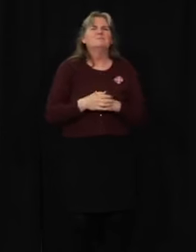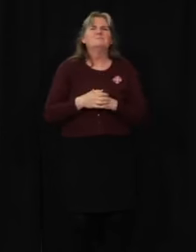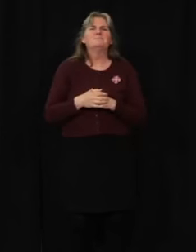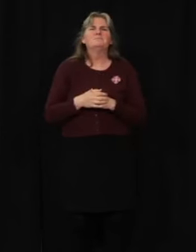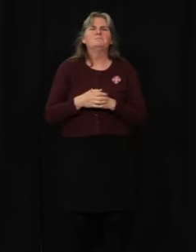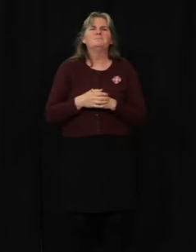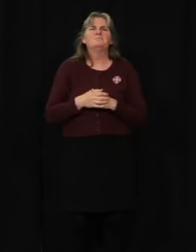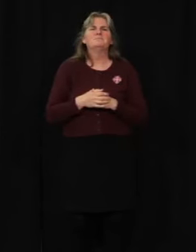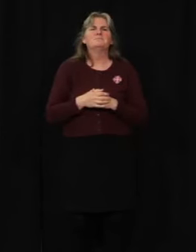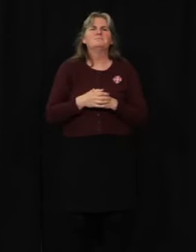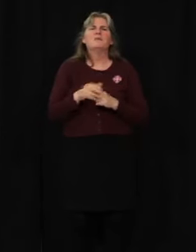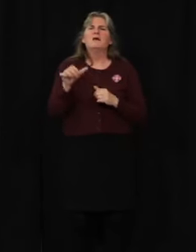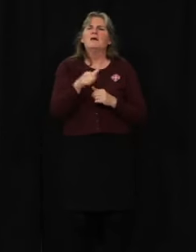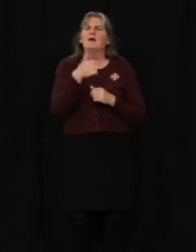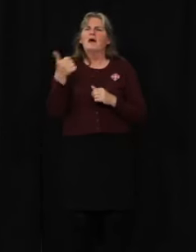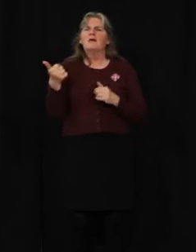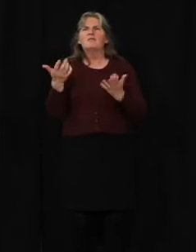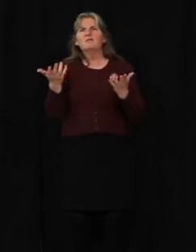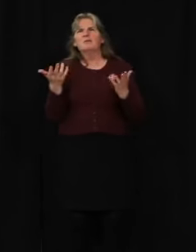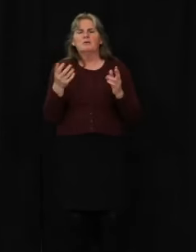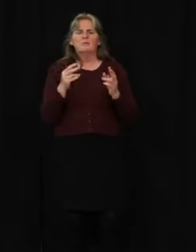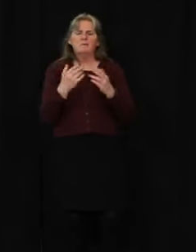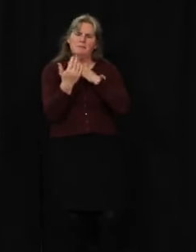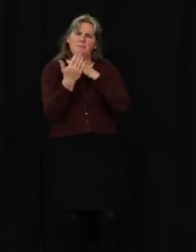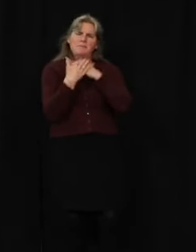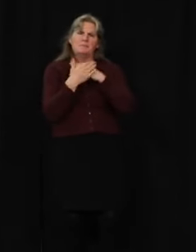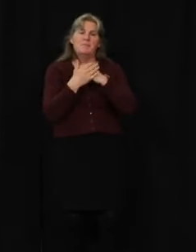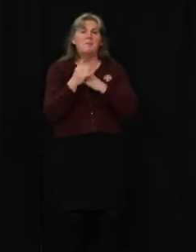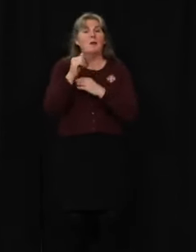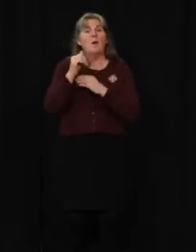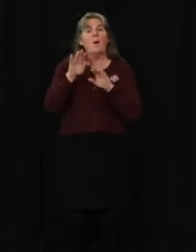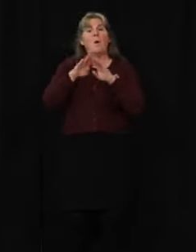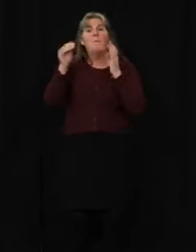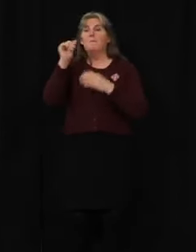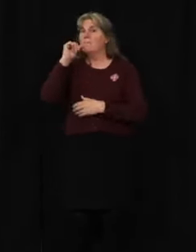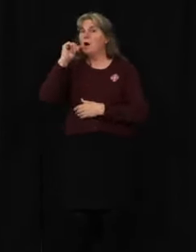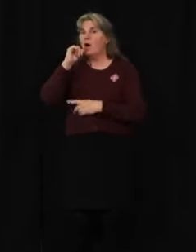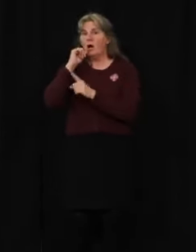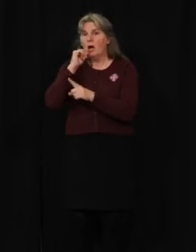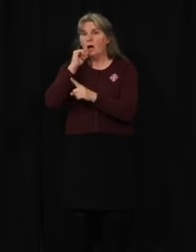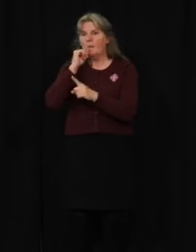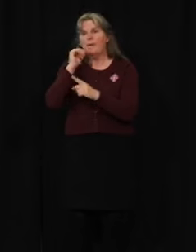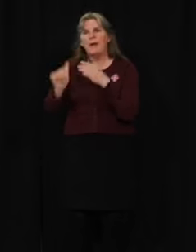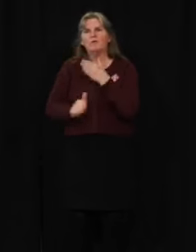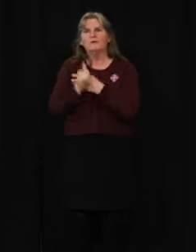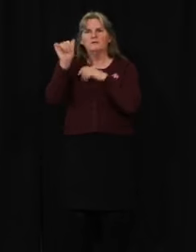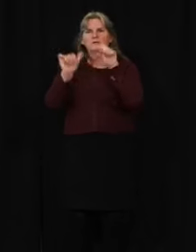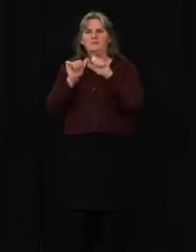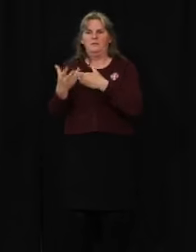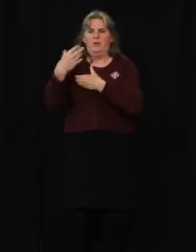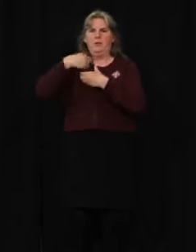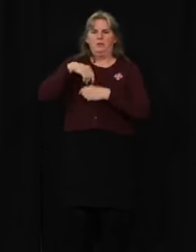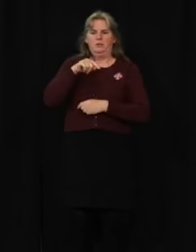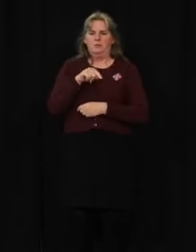reference that with those guidelines so there is no hard date? So a couple of things.